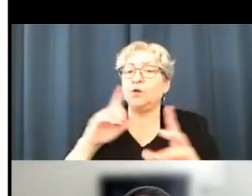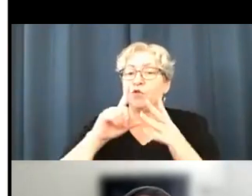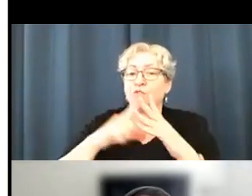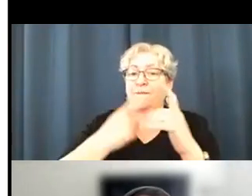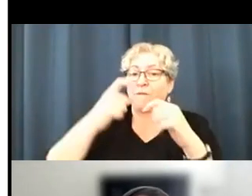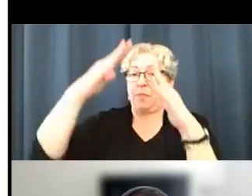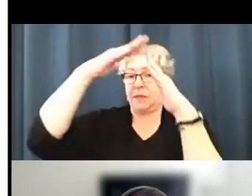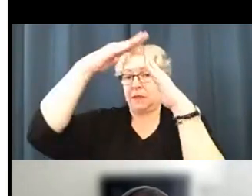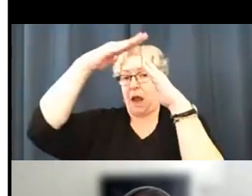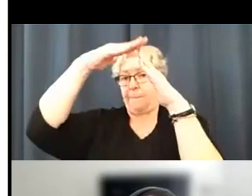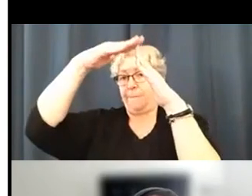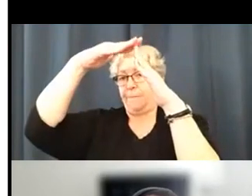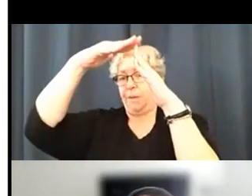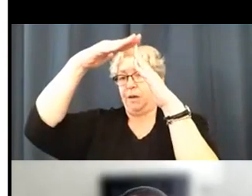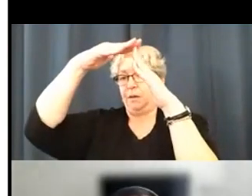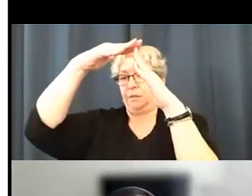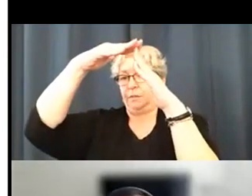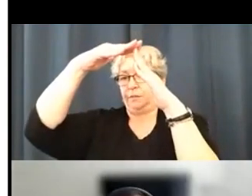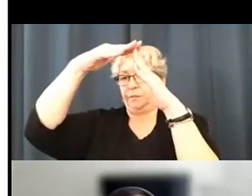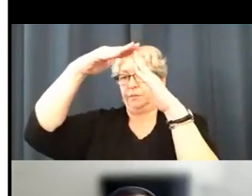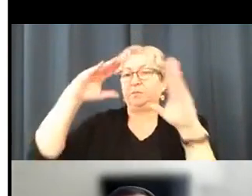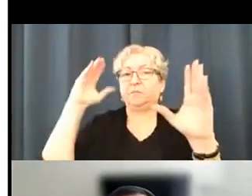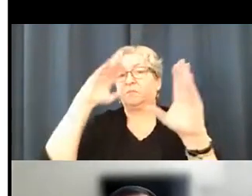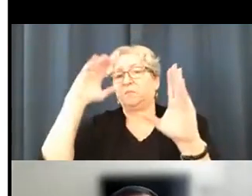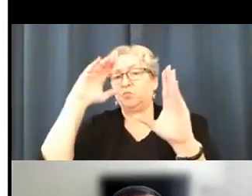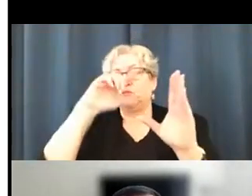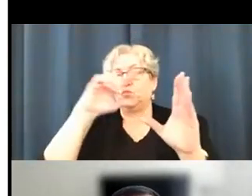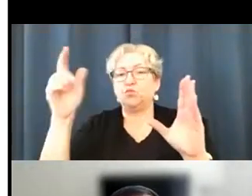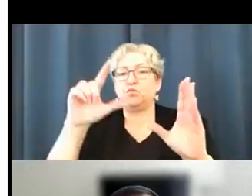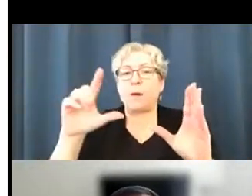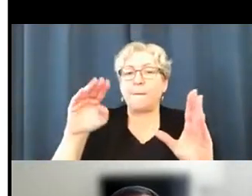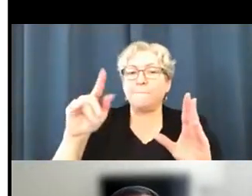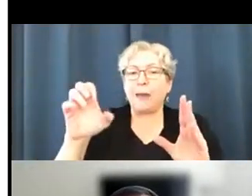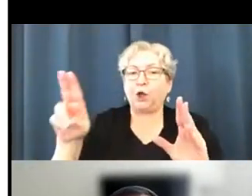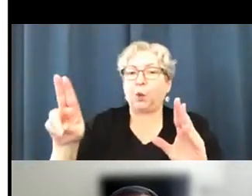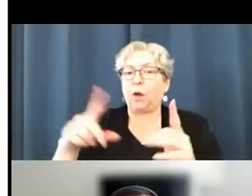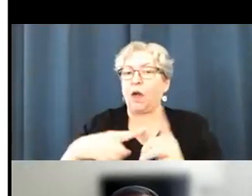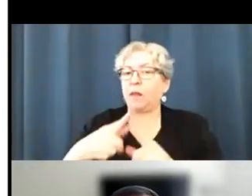and you're just browsing through the menu items and suddenly you Tab